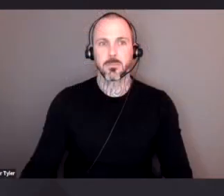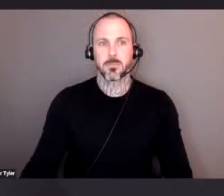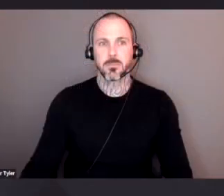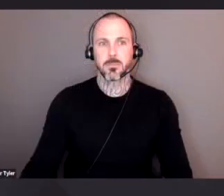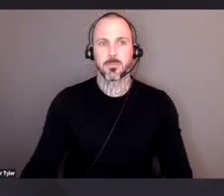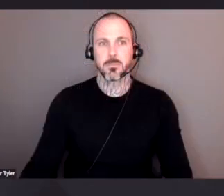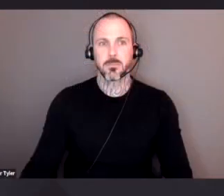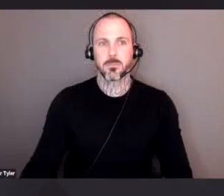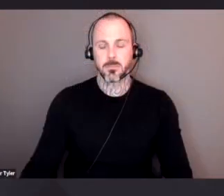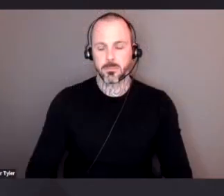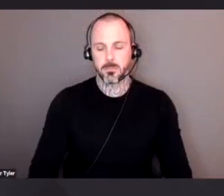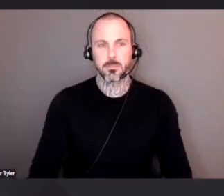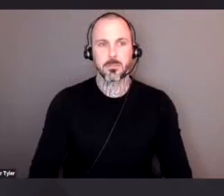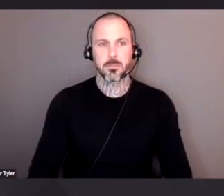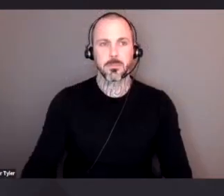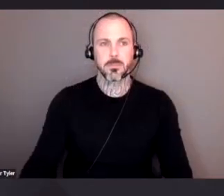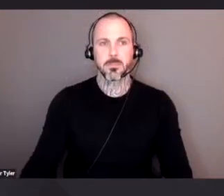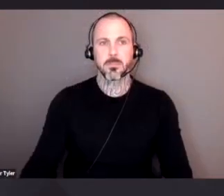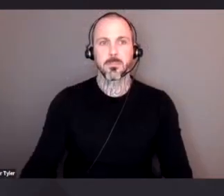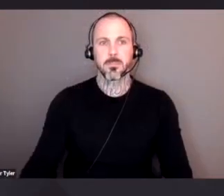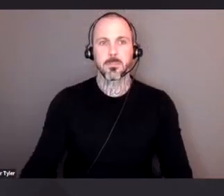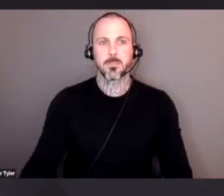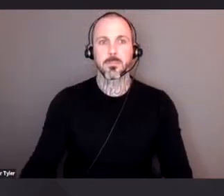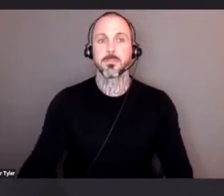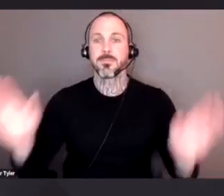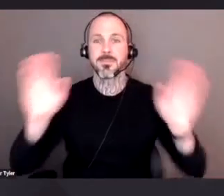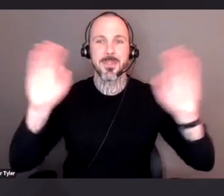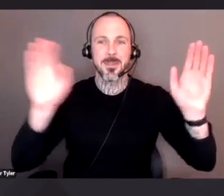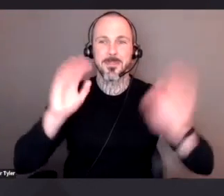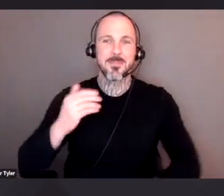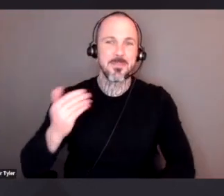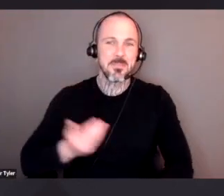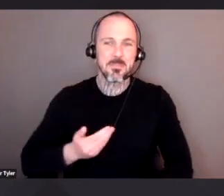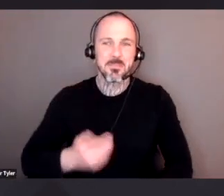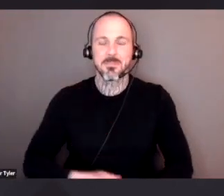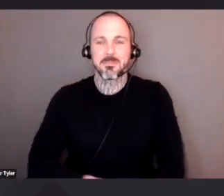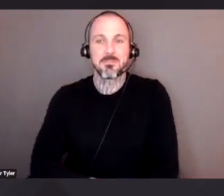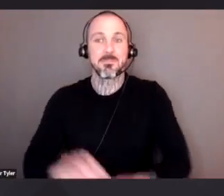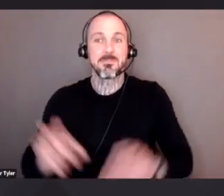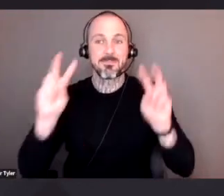Hi, everyone, welcome to today's webinar, Inclusive Recruitment Strategies for Today's Employer. My name is Ashley Hammond.